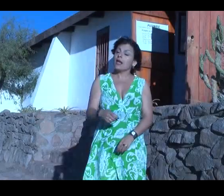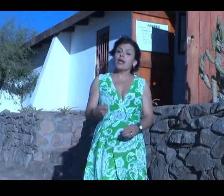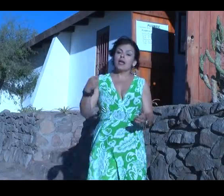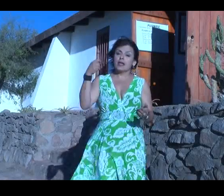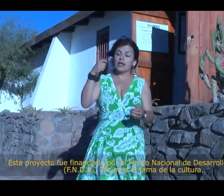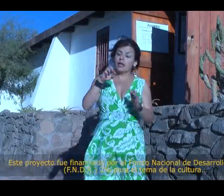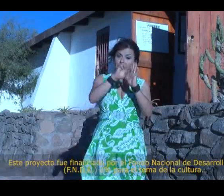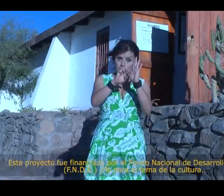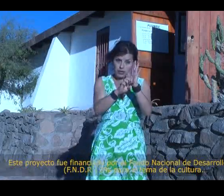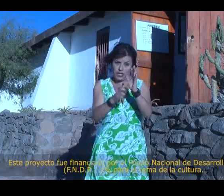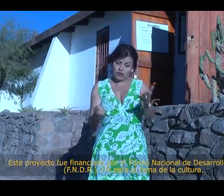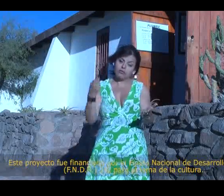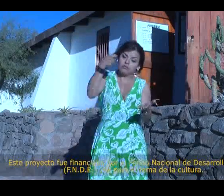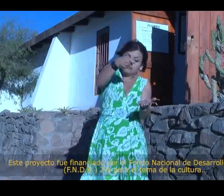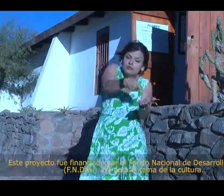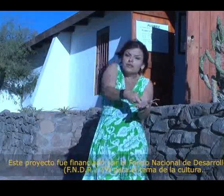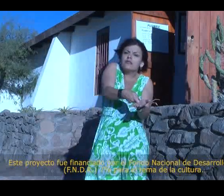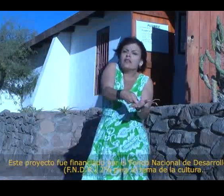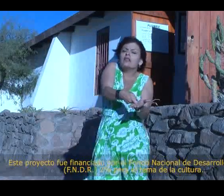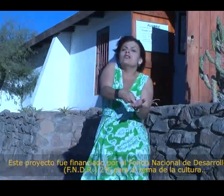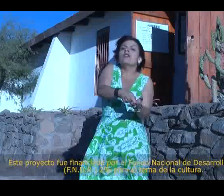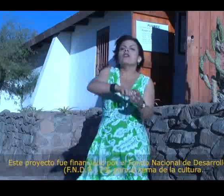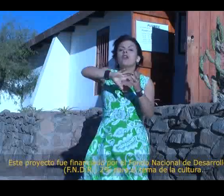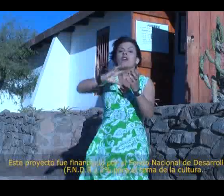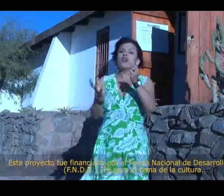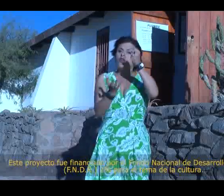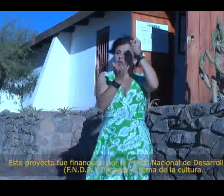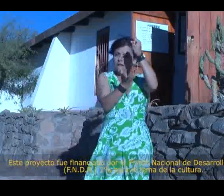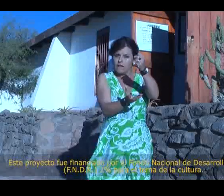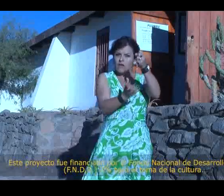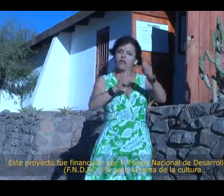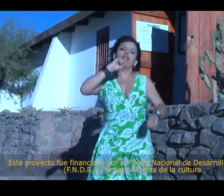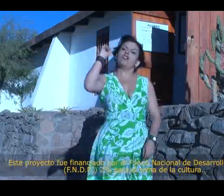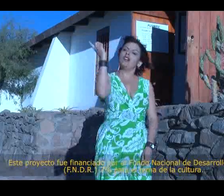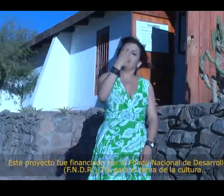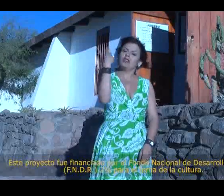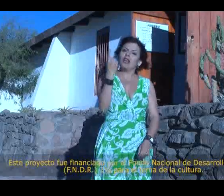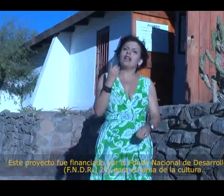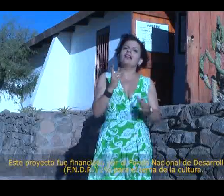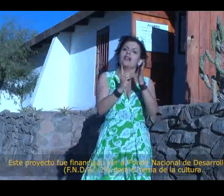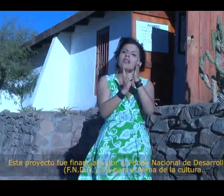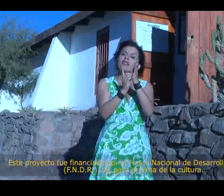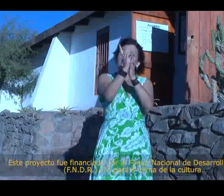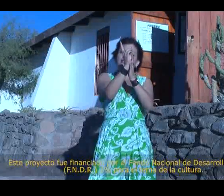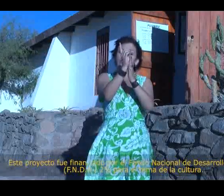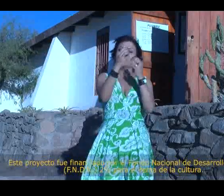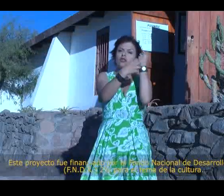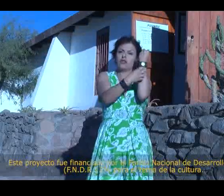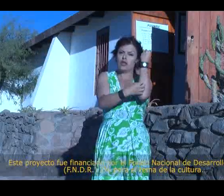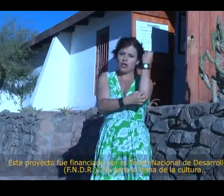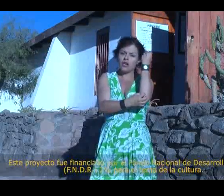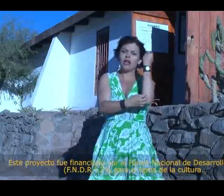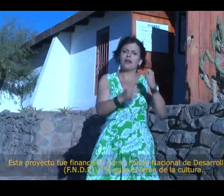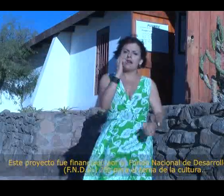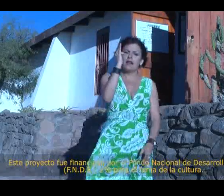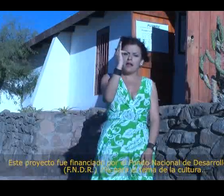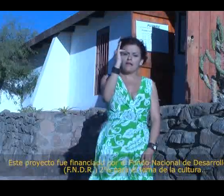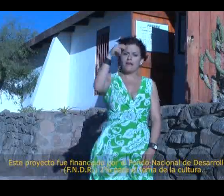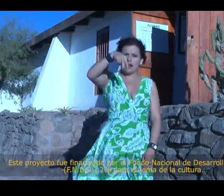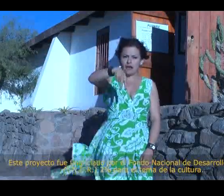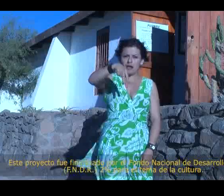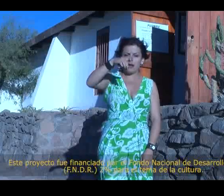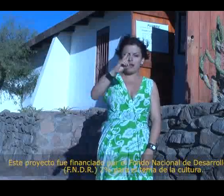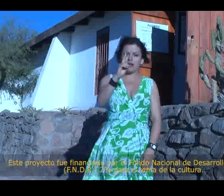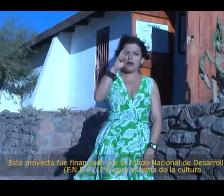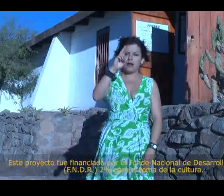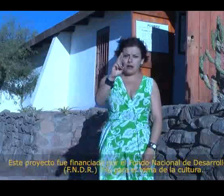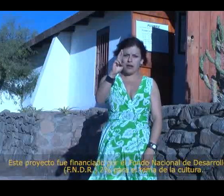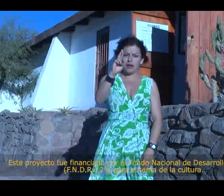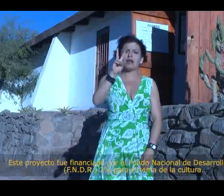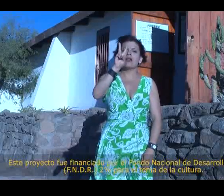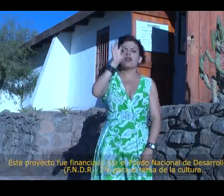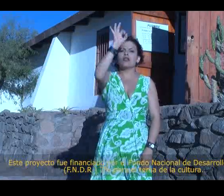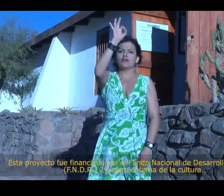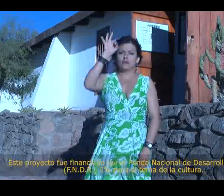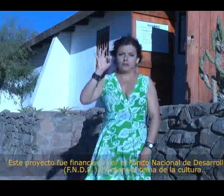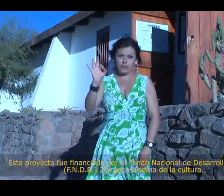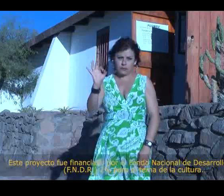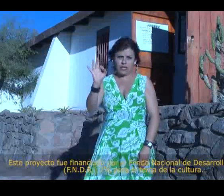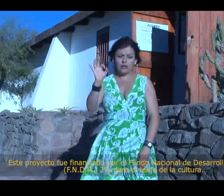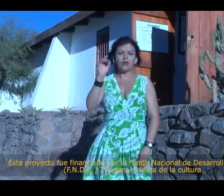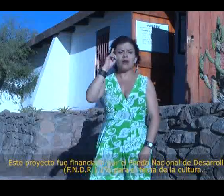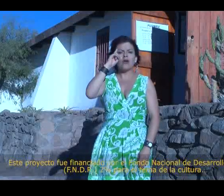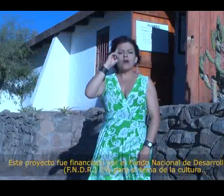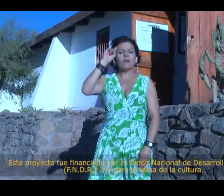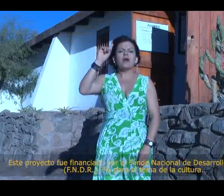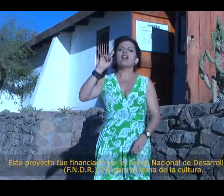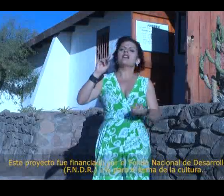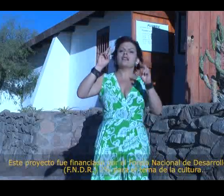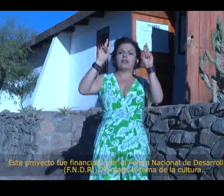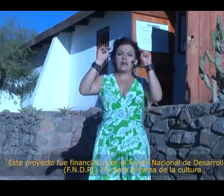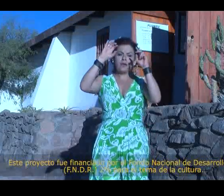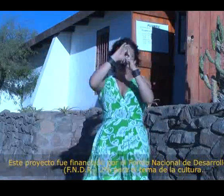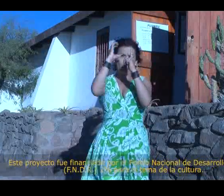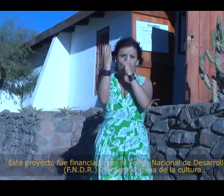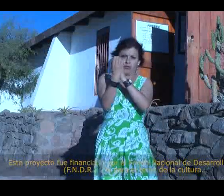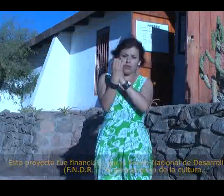This project was financed by a cultural arts grant from the National Development Fund and the Regional Government of Antofagasta.